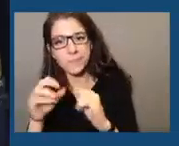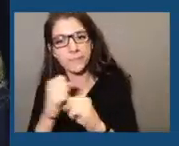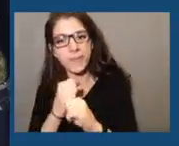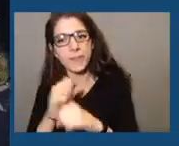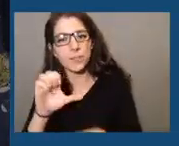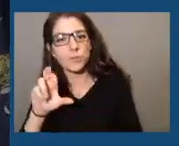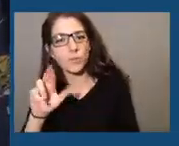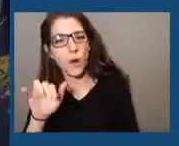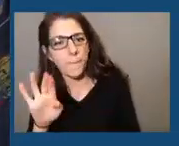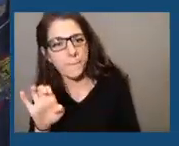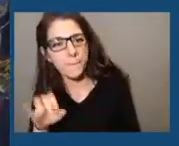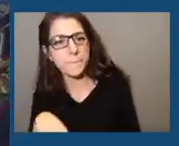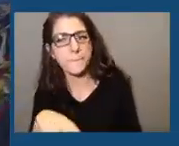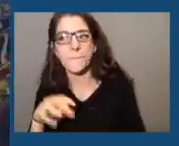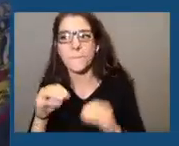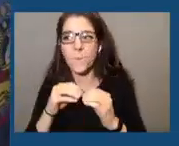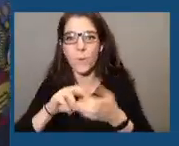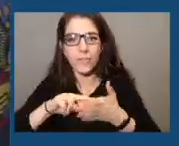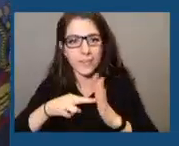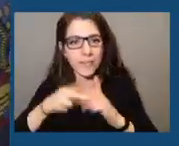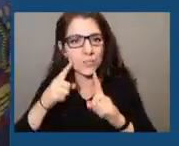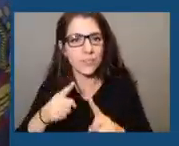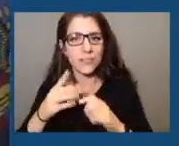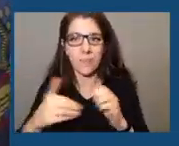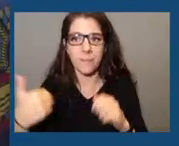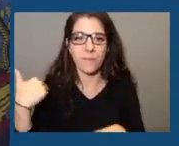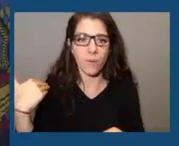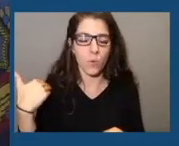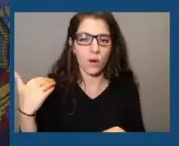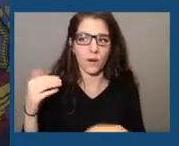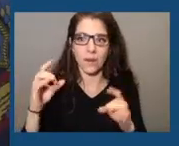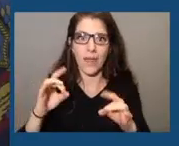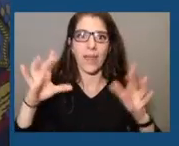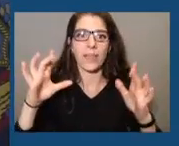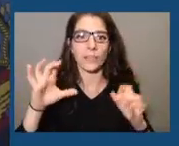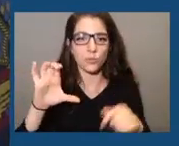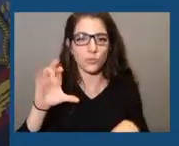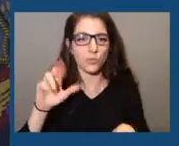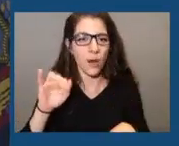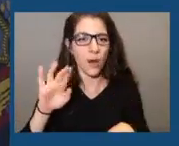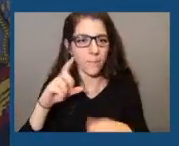more intentionally than we've ever had before hate crimes. For example, that you are the vanguard.